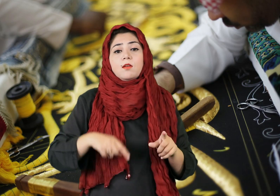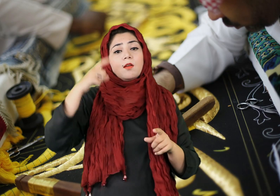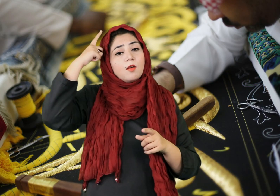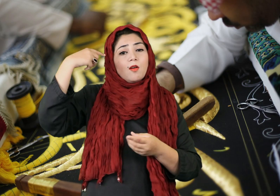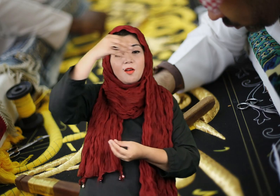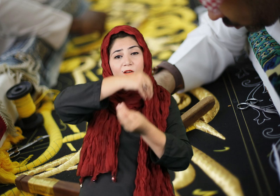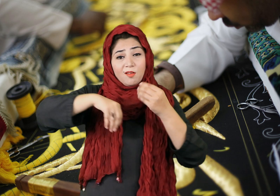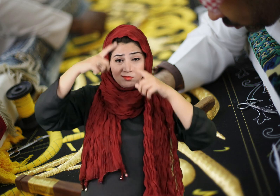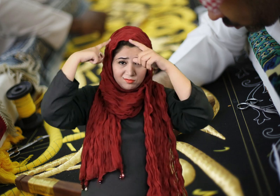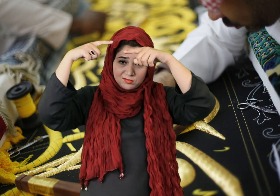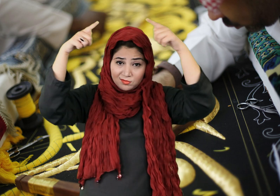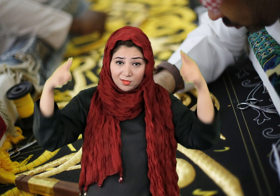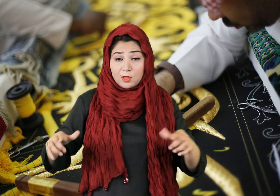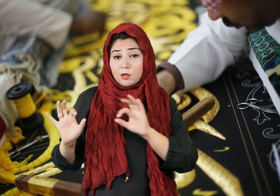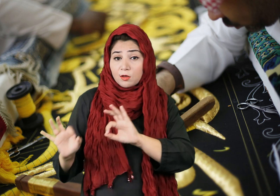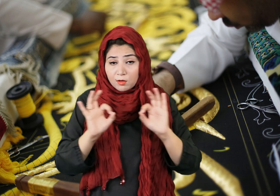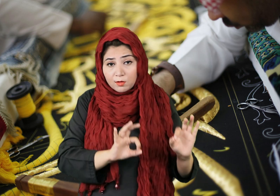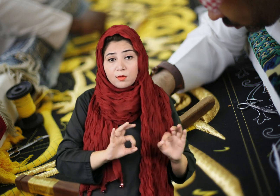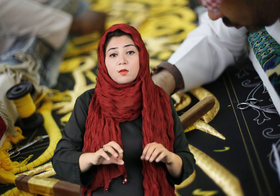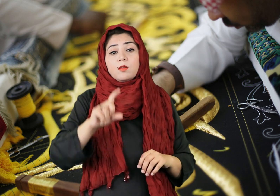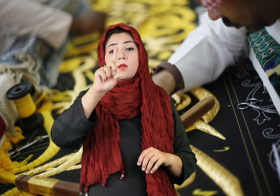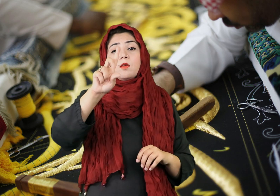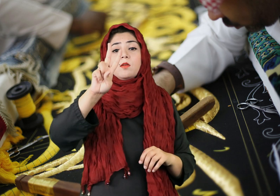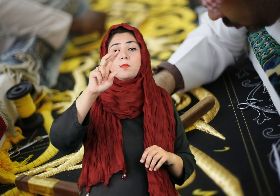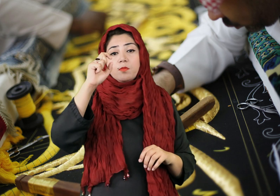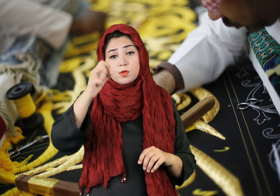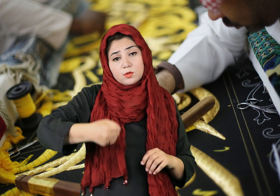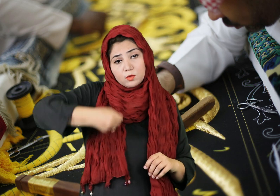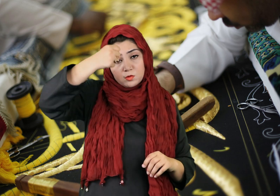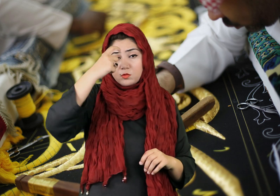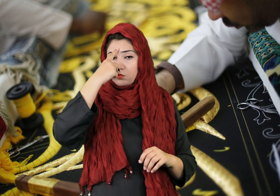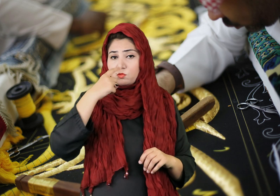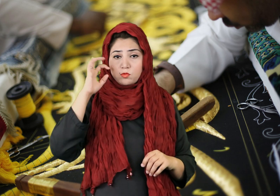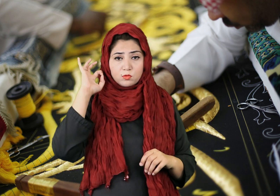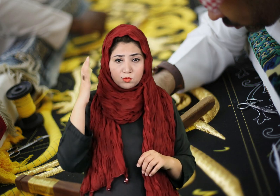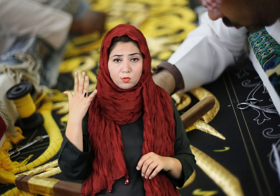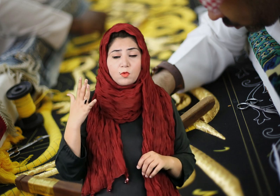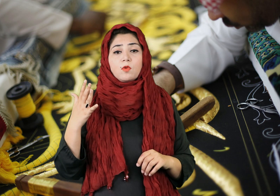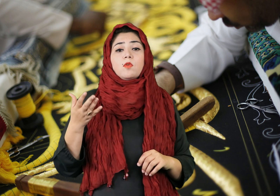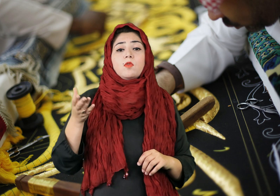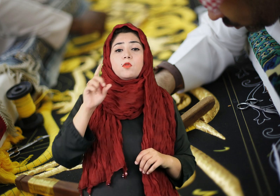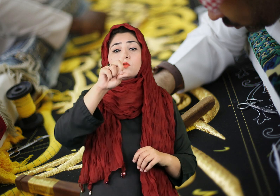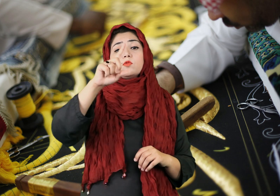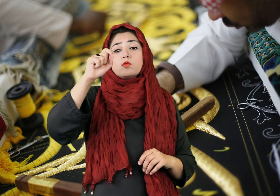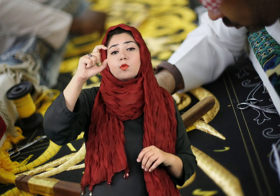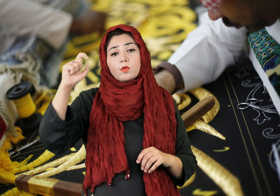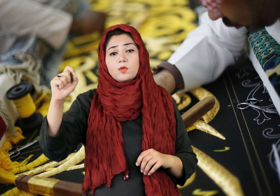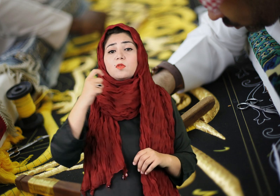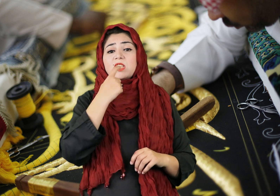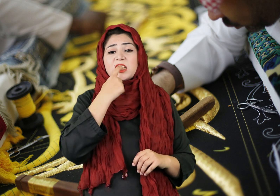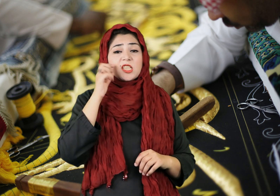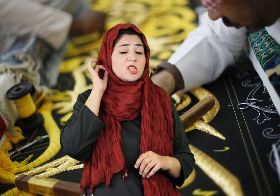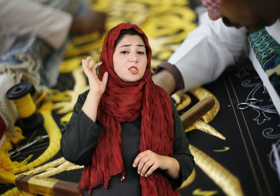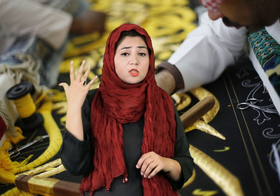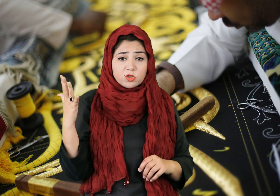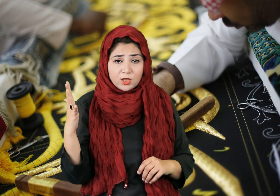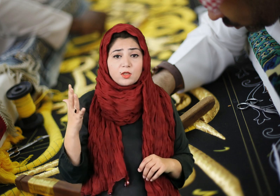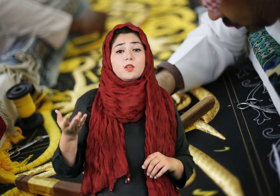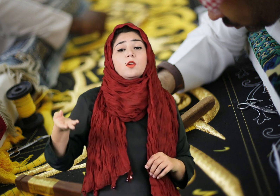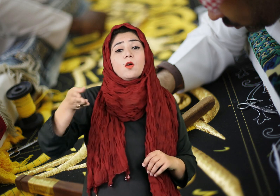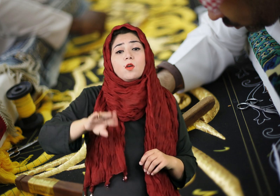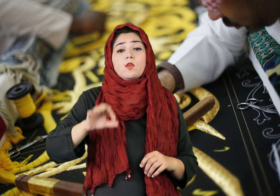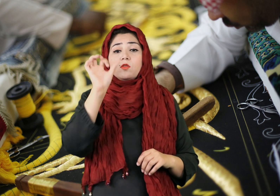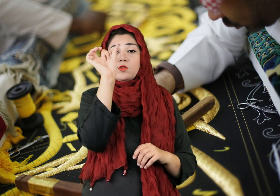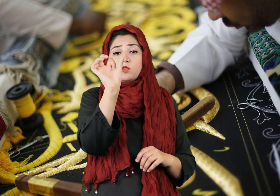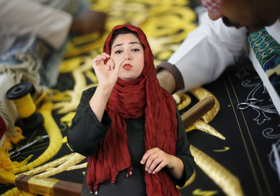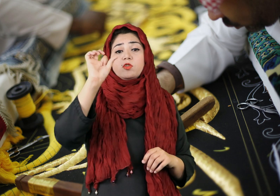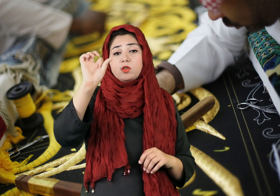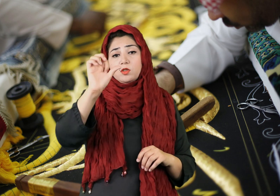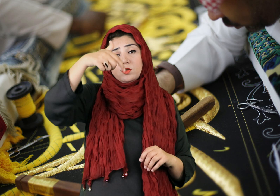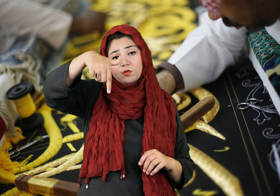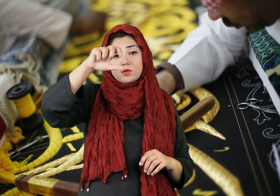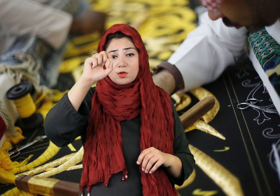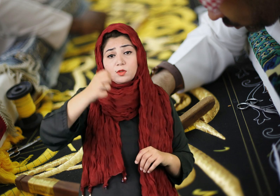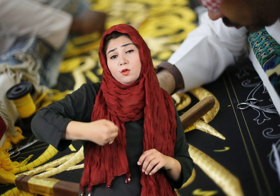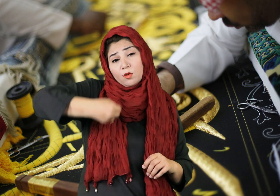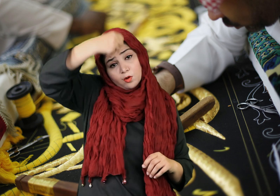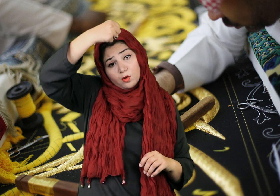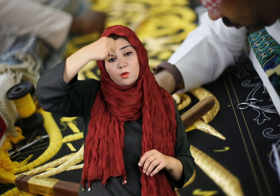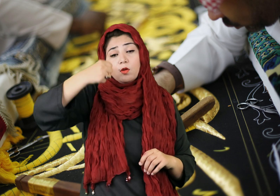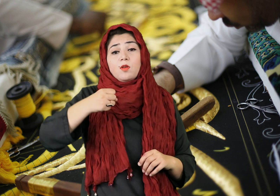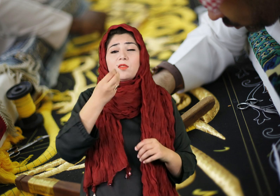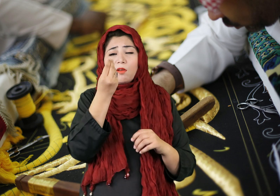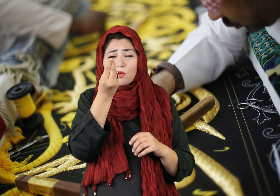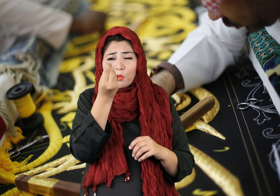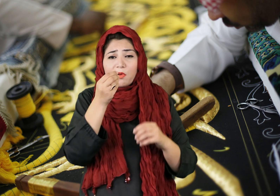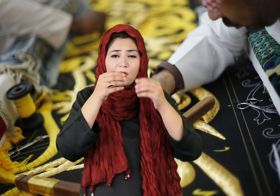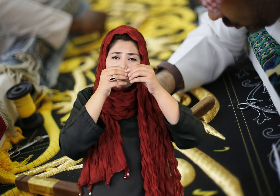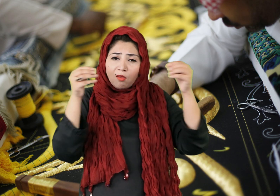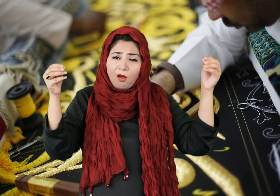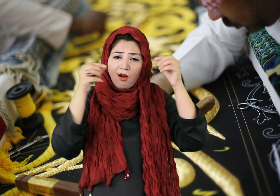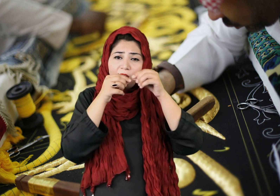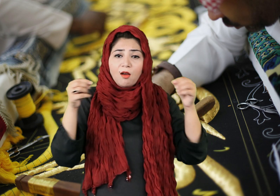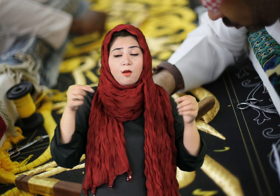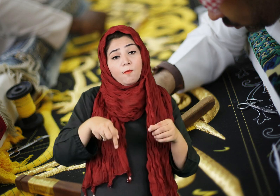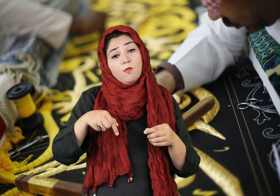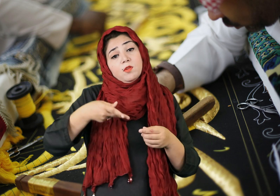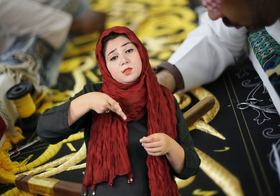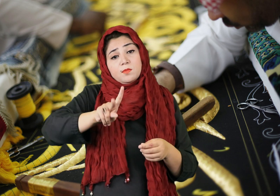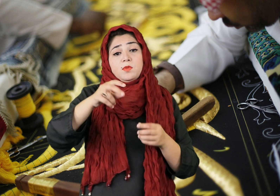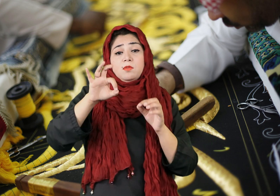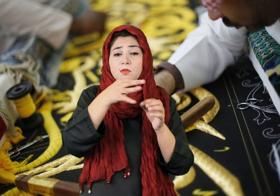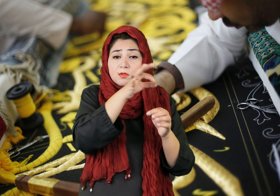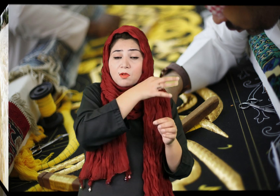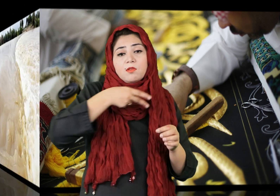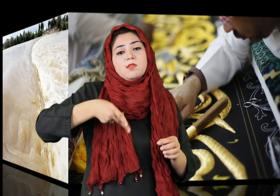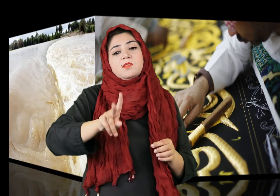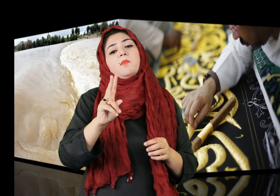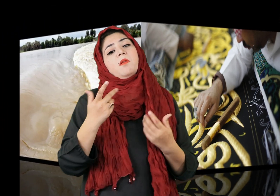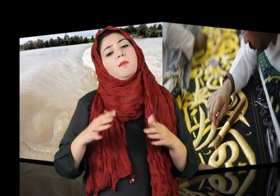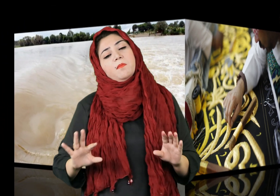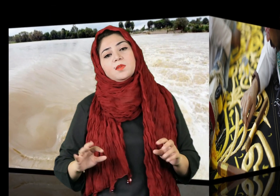This year, 120 kilograms of gold, 100 kg of silver, and 670 kg of silk were utilized to make the Kaaba cover.